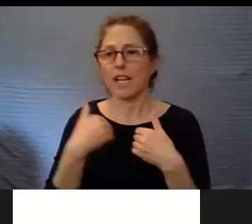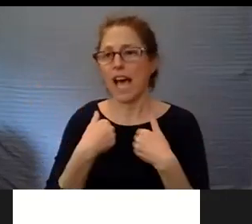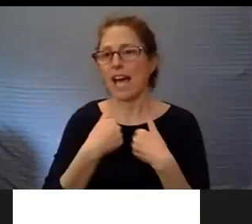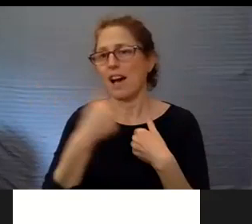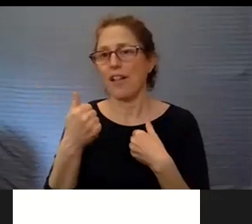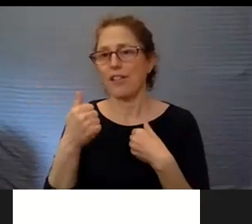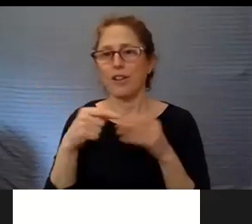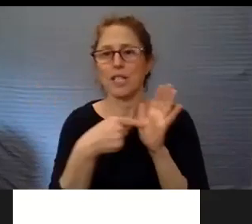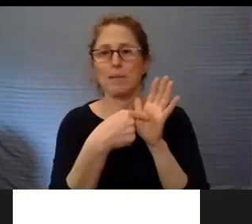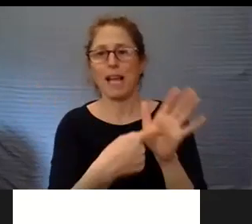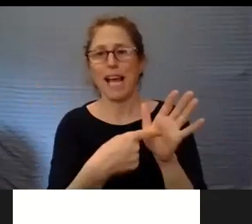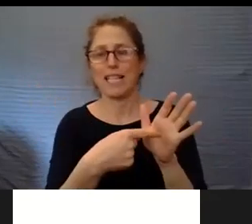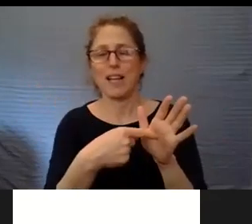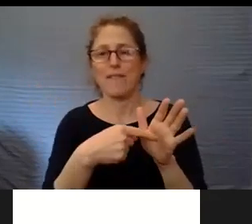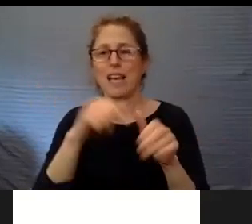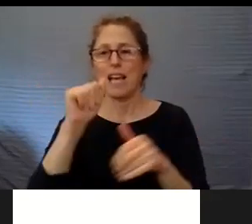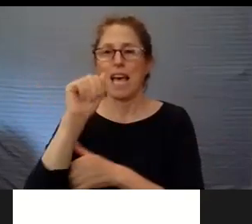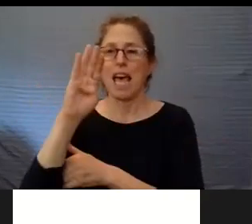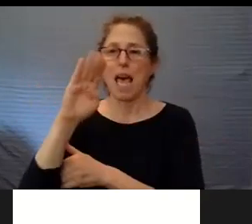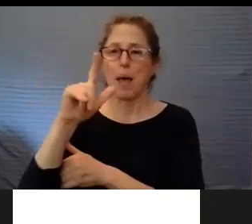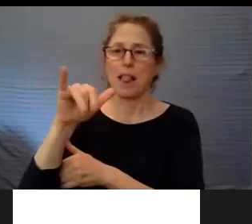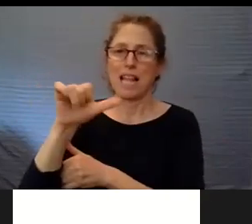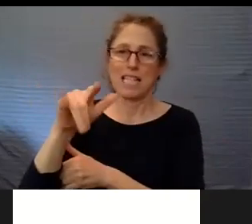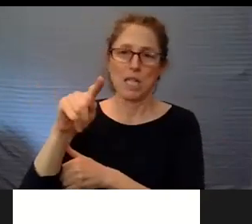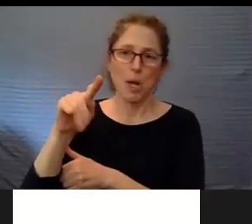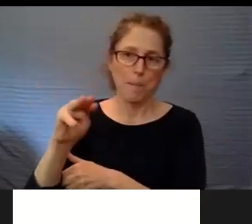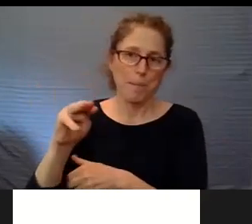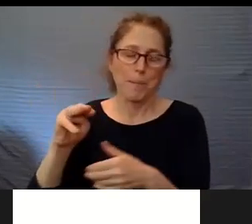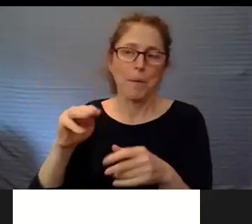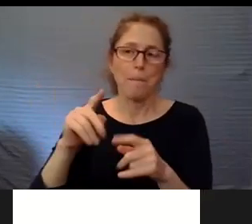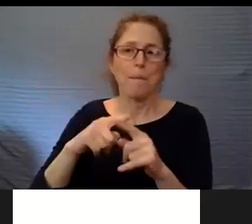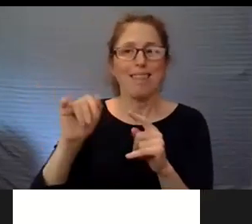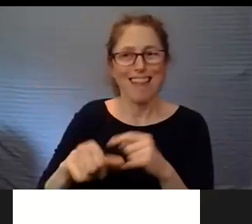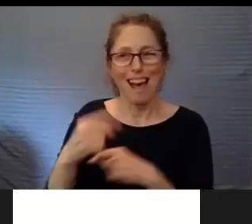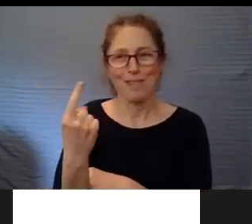of ableism, but I know that that was one that really